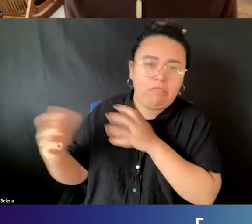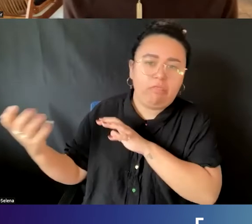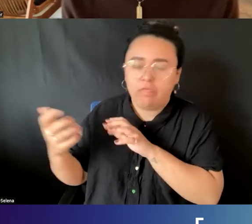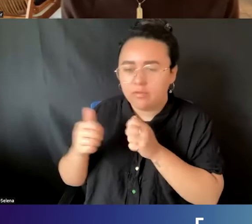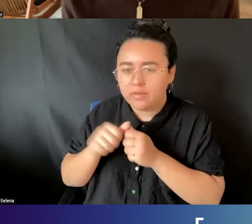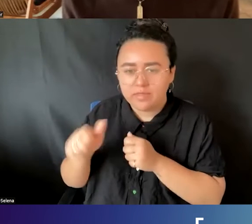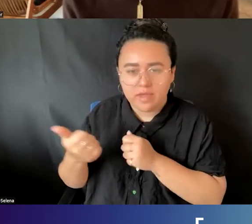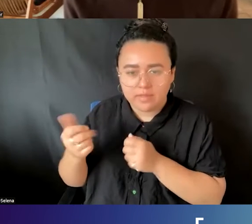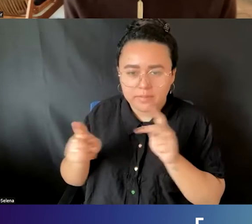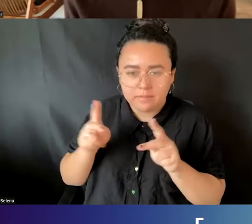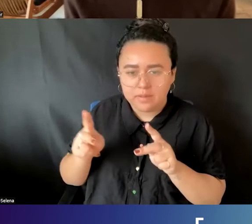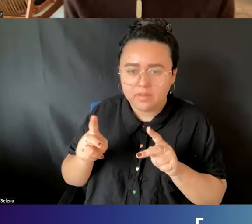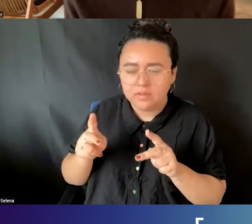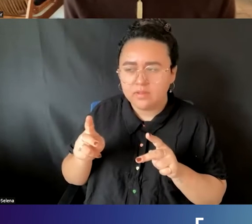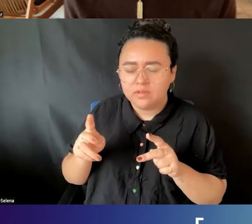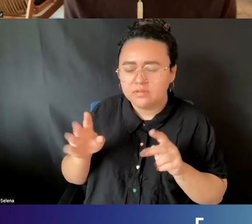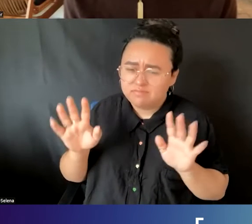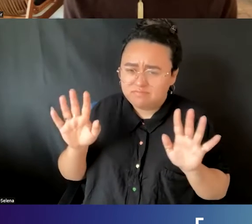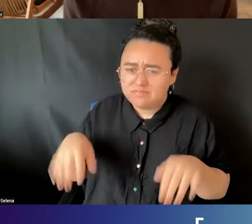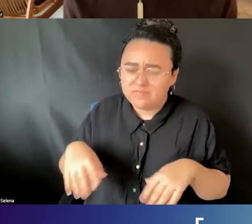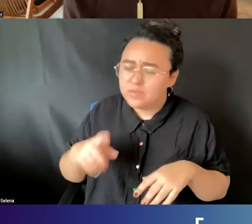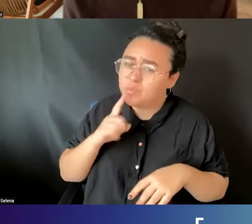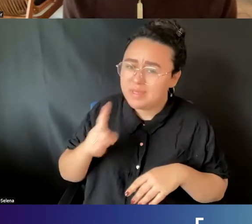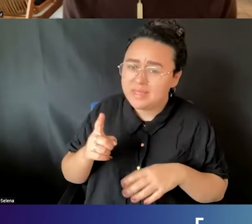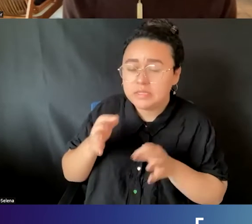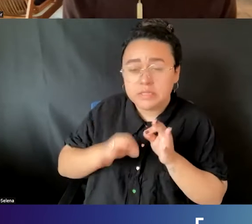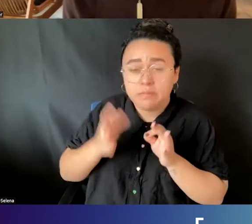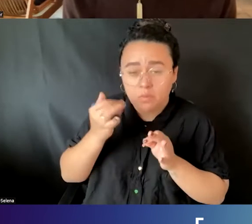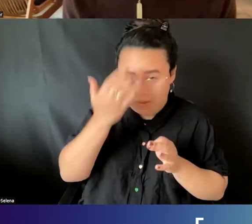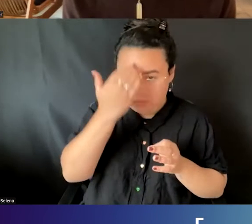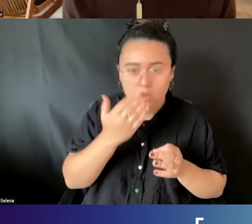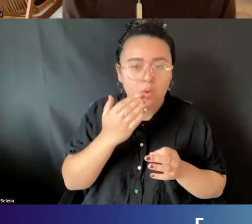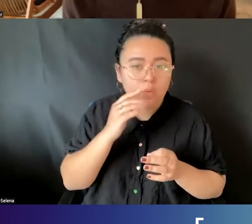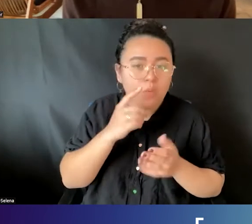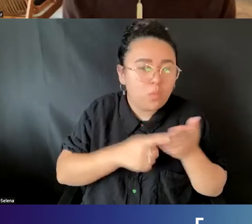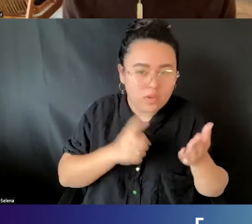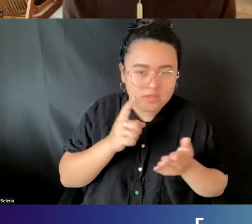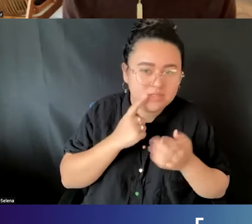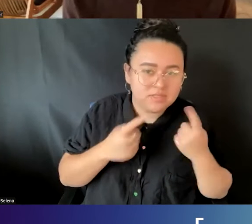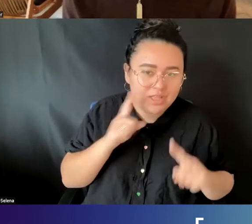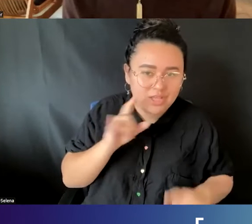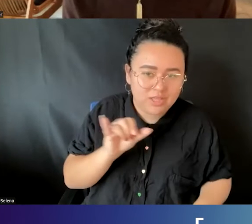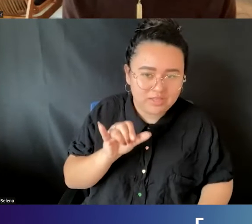could look like for us in other ways. Can I can I ask one quick question?